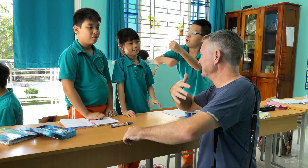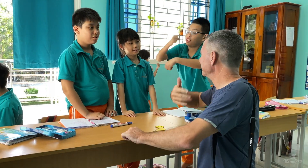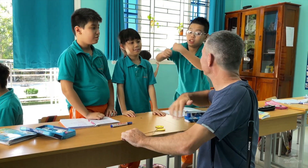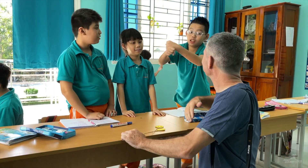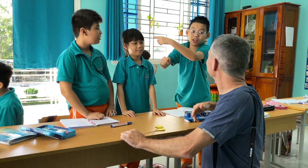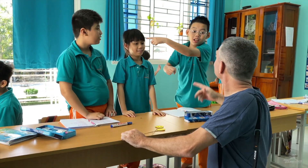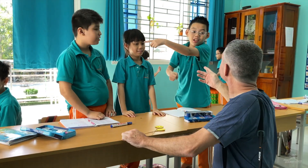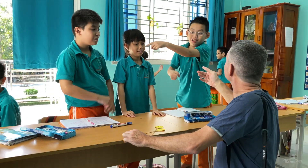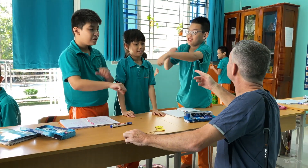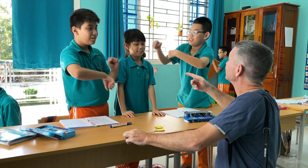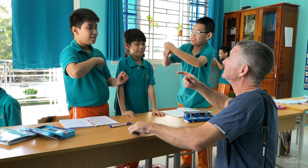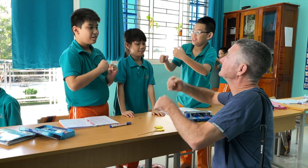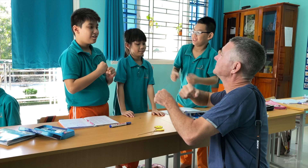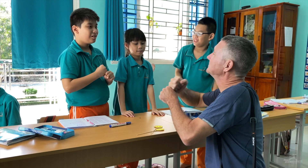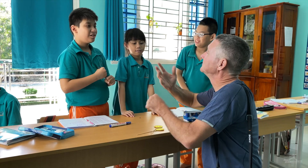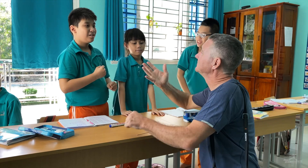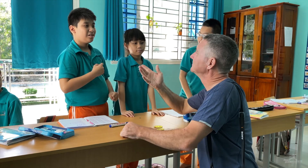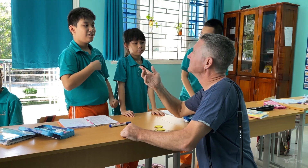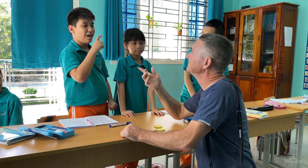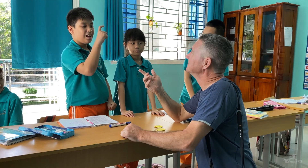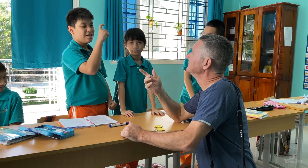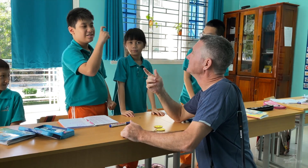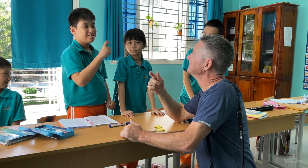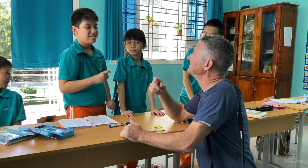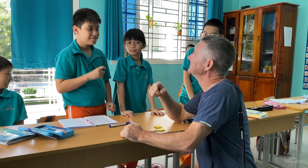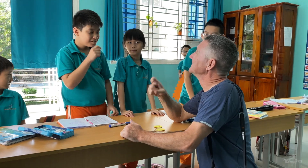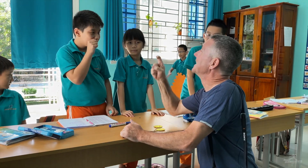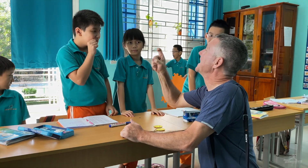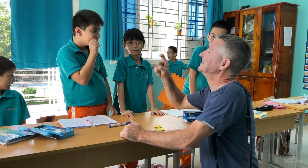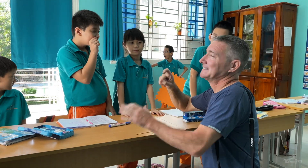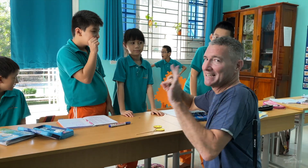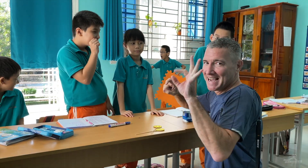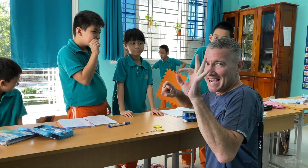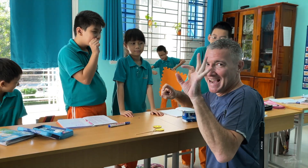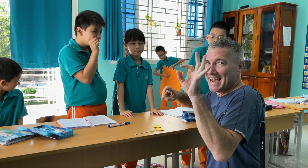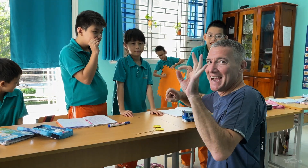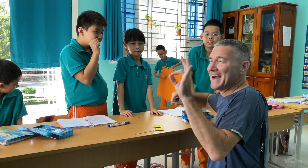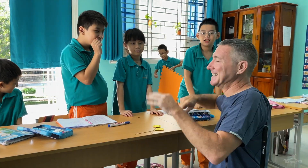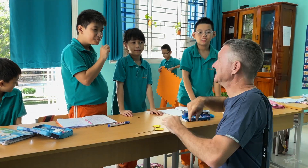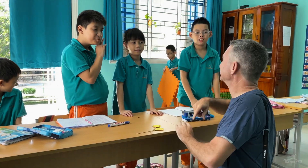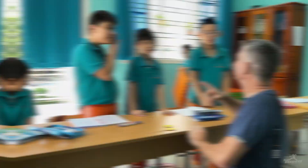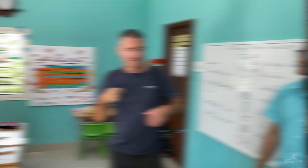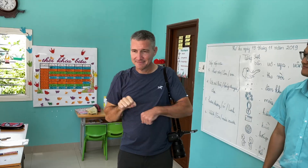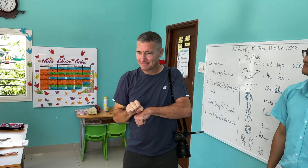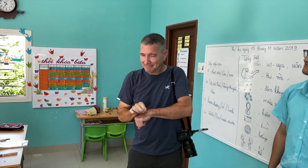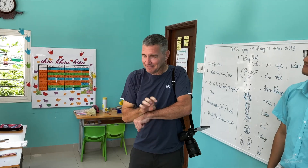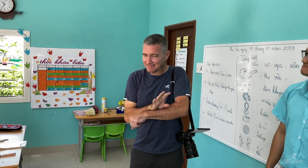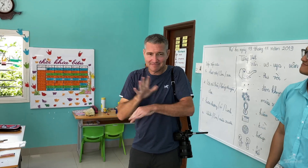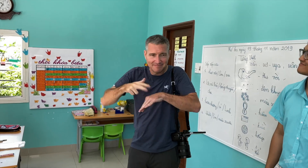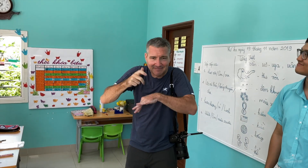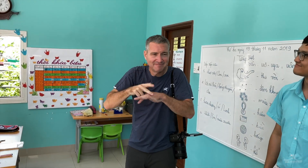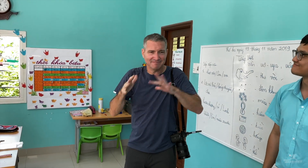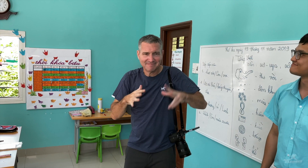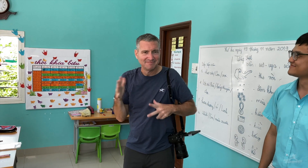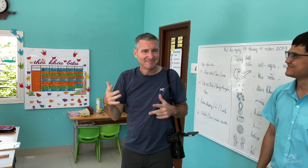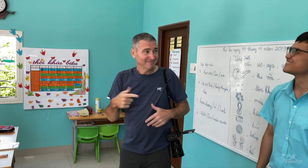Tell him your age! Yes, tell me! Nine years old. I had goosebumps when they signed my name.